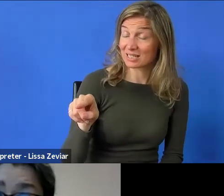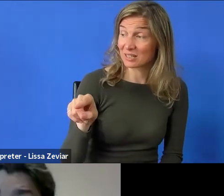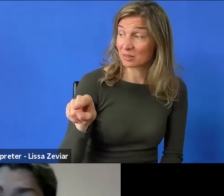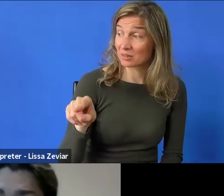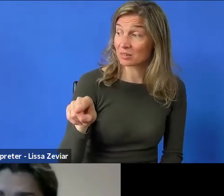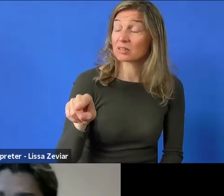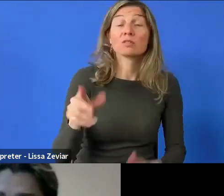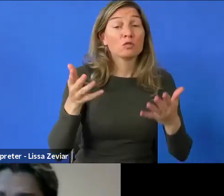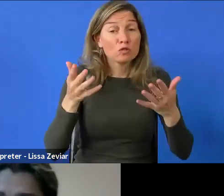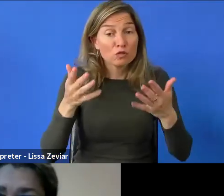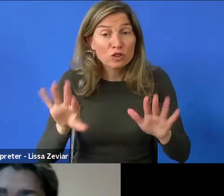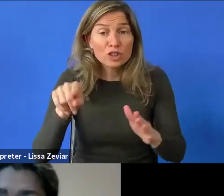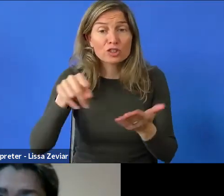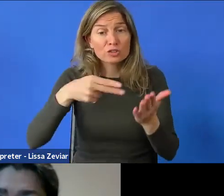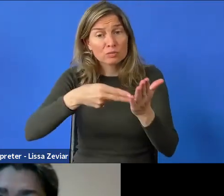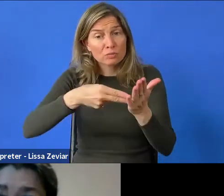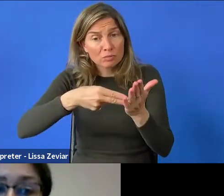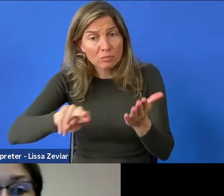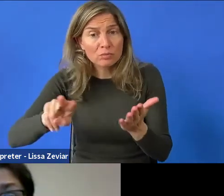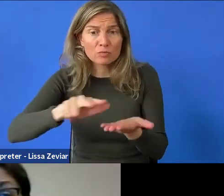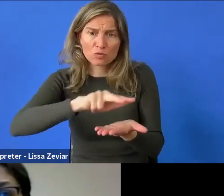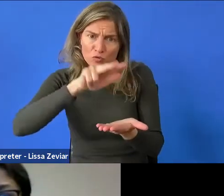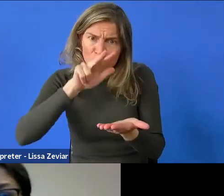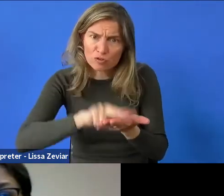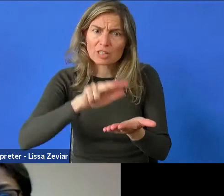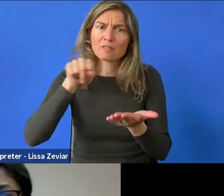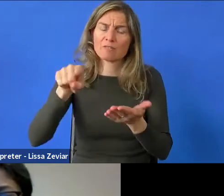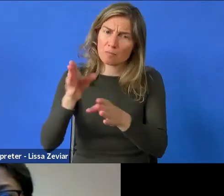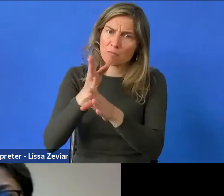both the main convention and the optional protocol